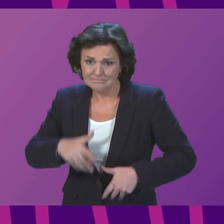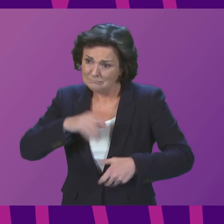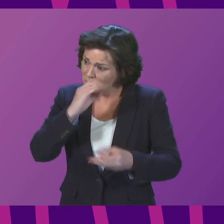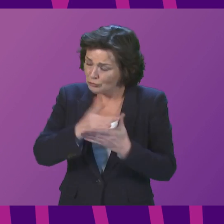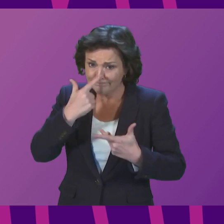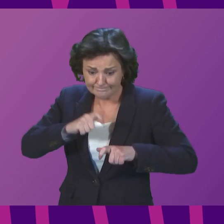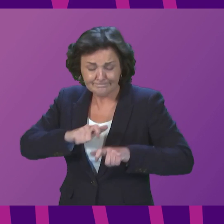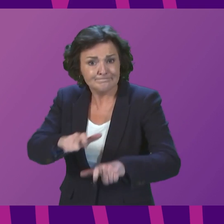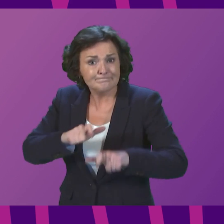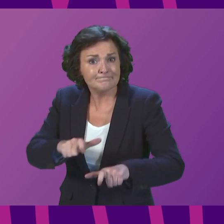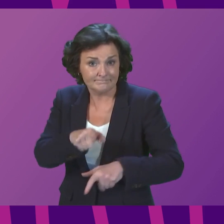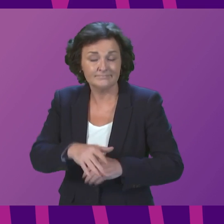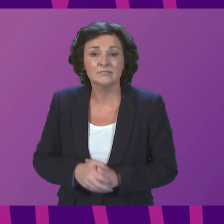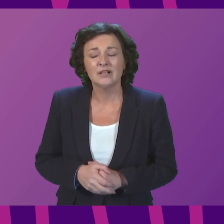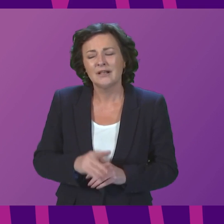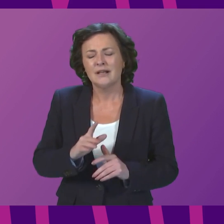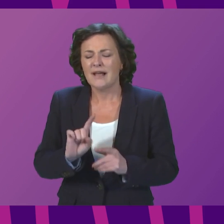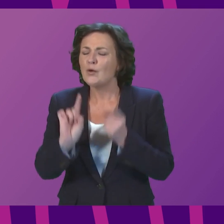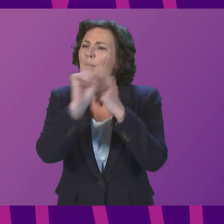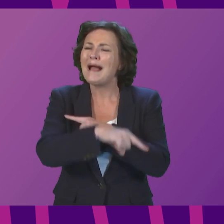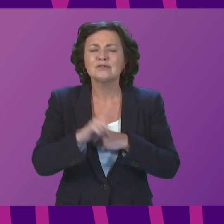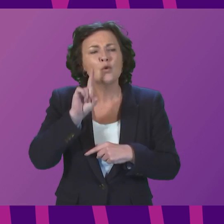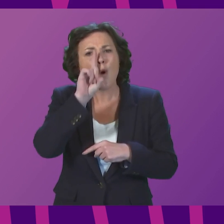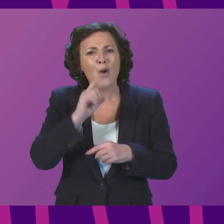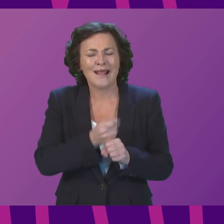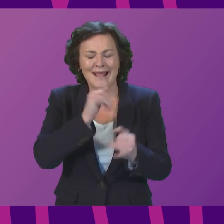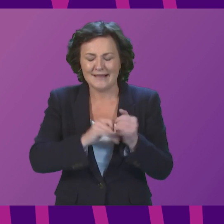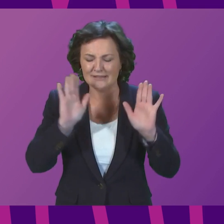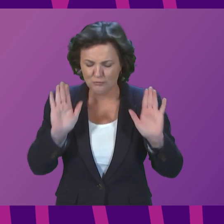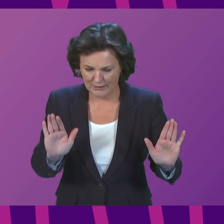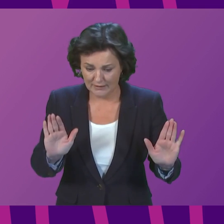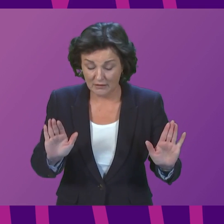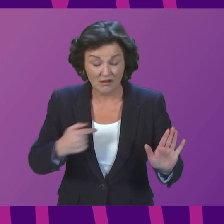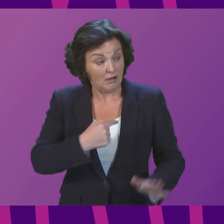On the oil and gas levy, the SNP believes in fair and progressive taxation.